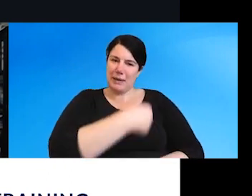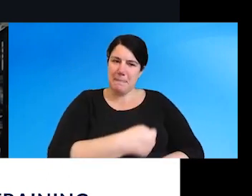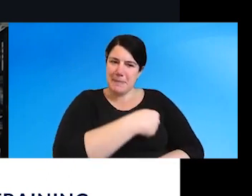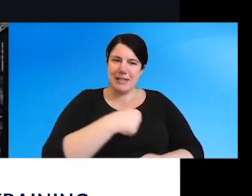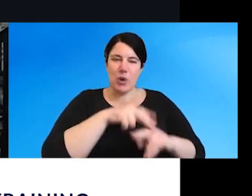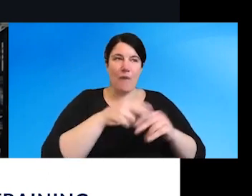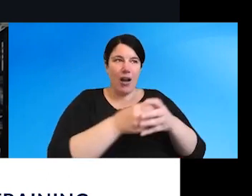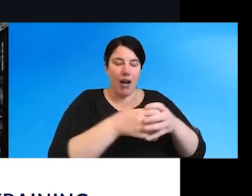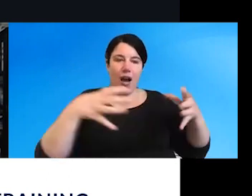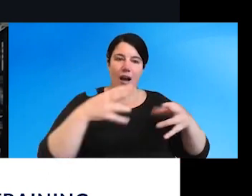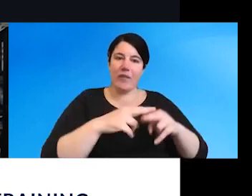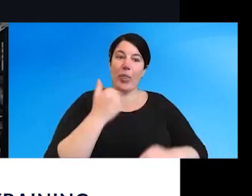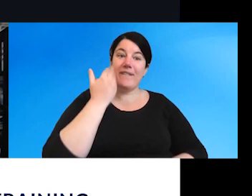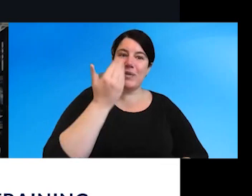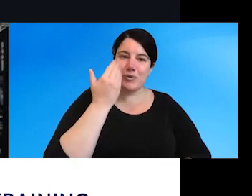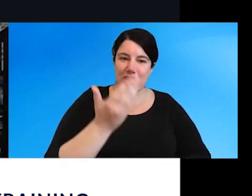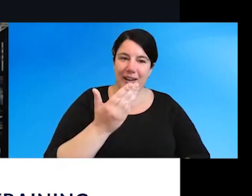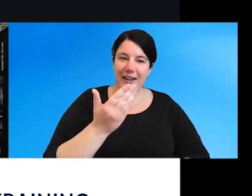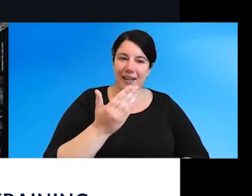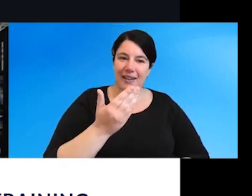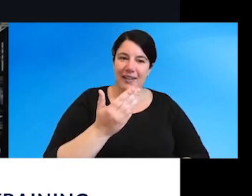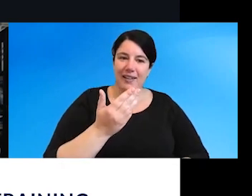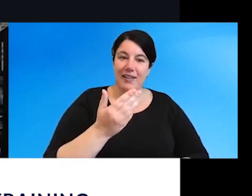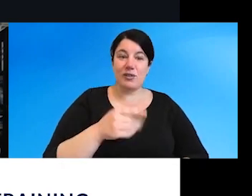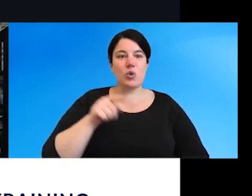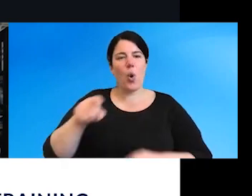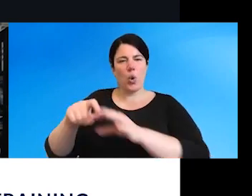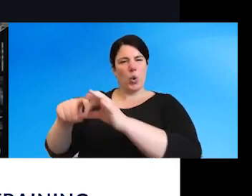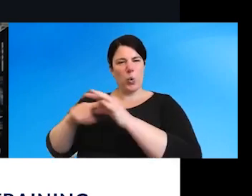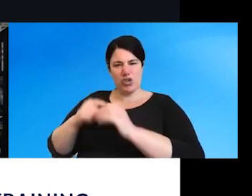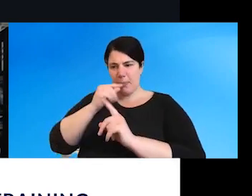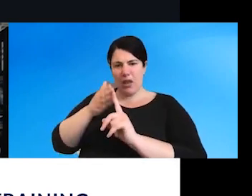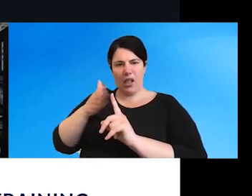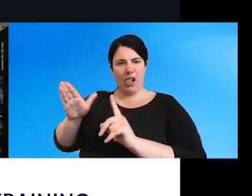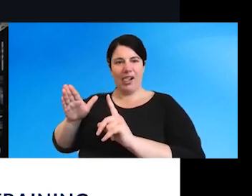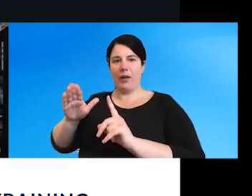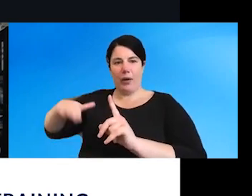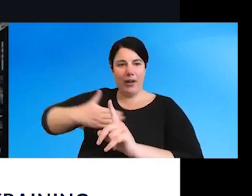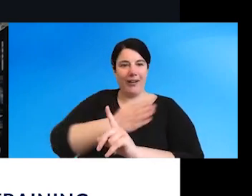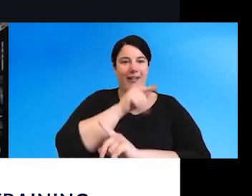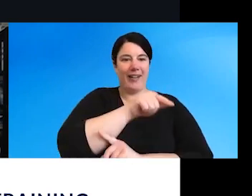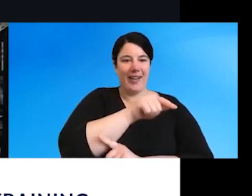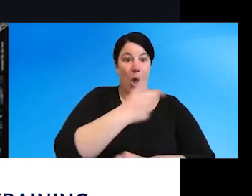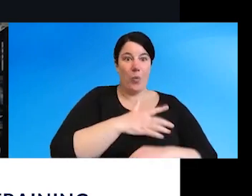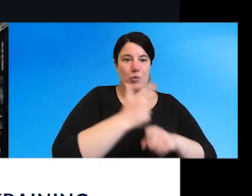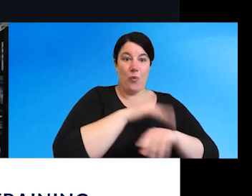" So you can see how you're bringing the question back around to what you want to be talking about. Also practise